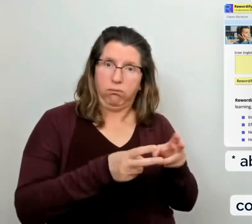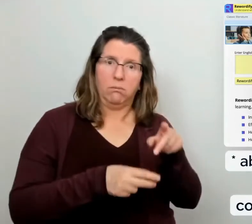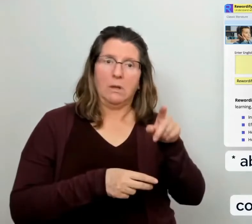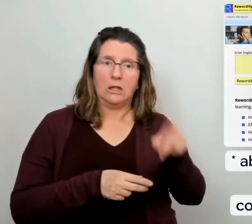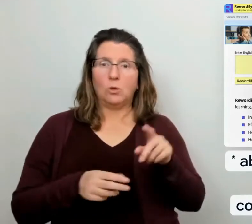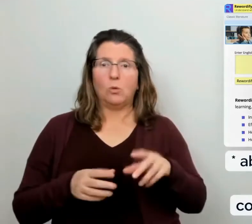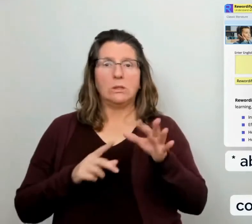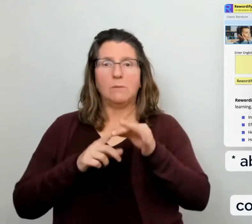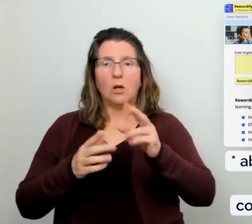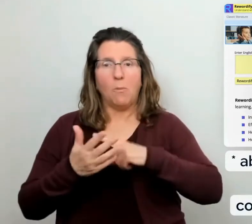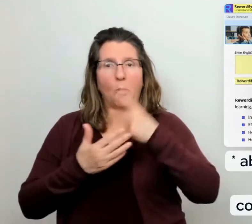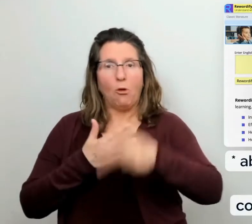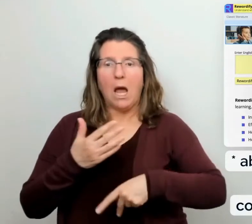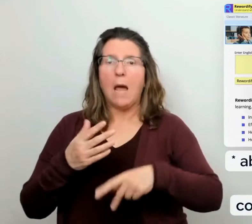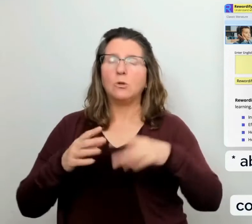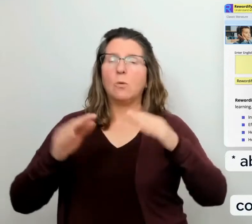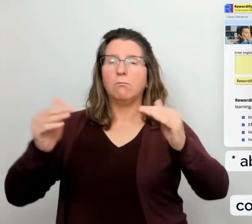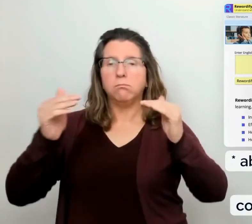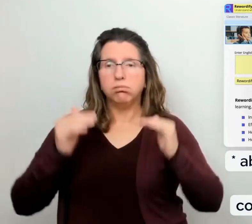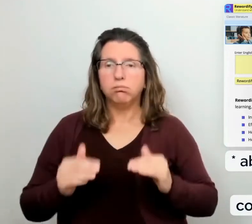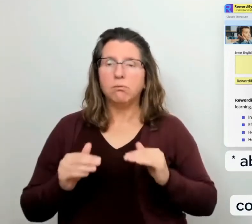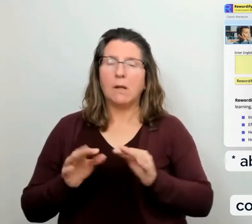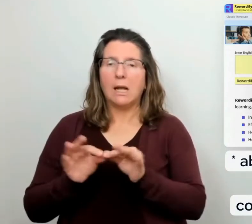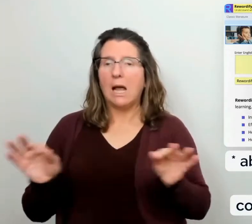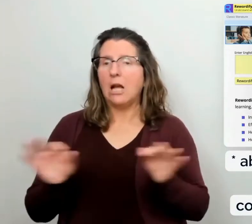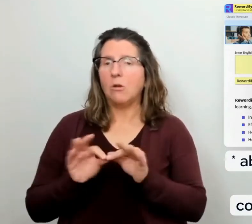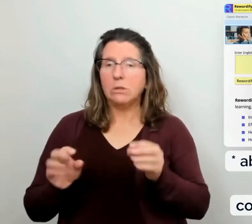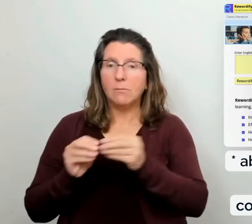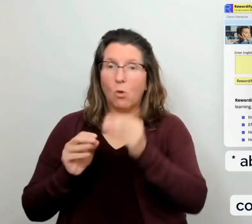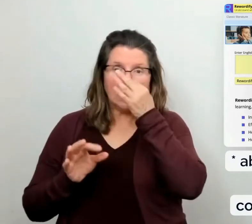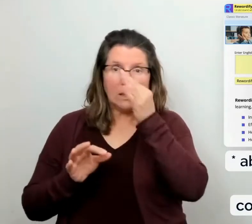and simplify it to the level that meets the comprehension skills of your students.